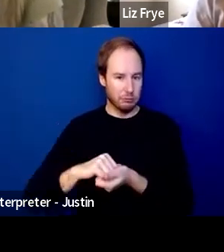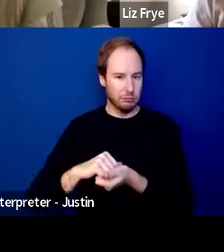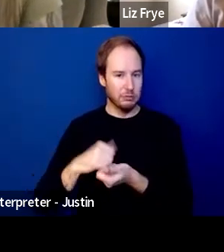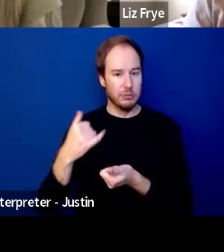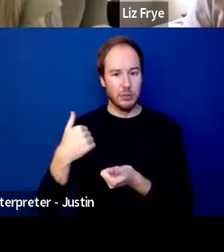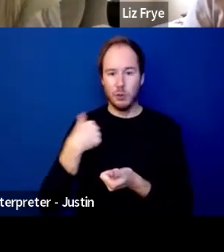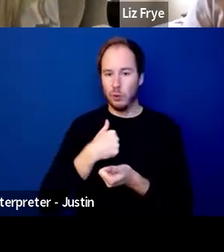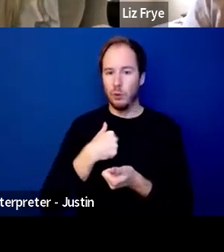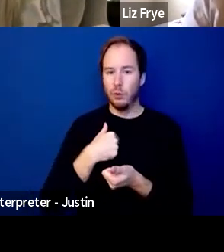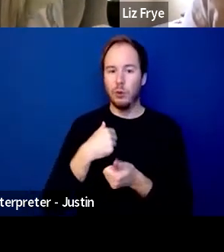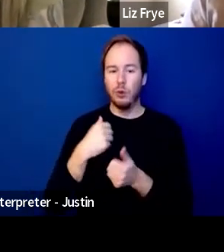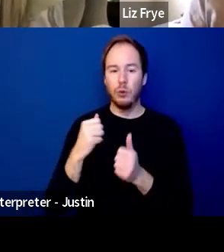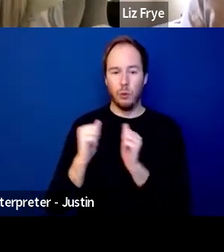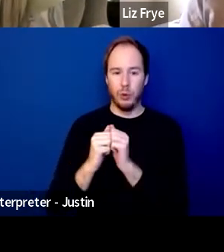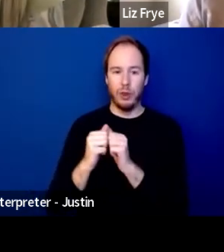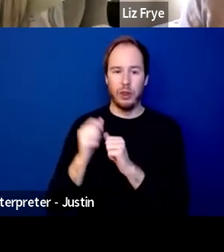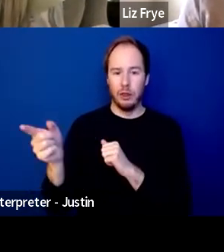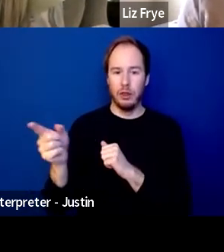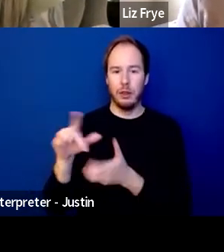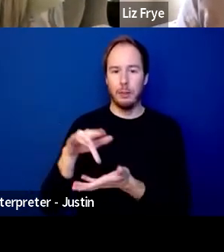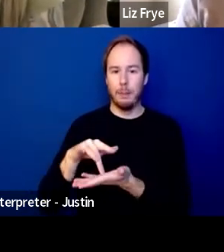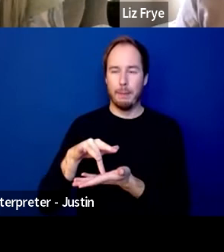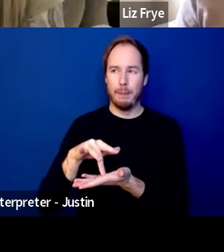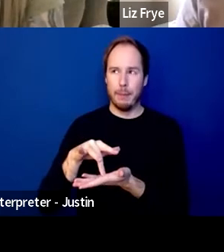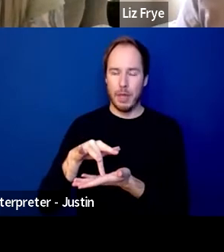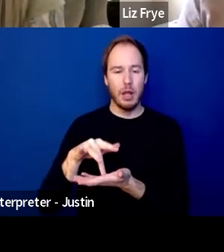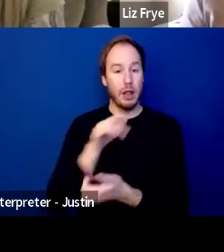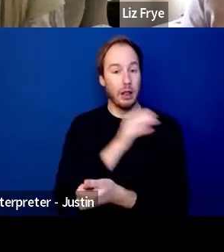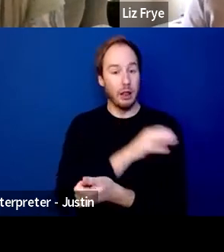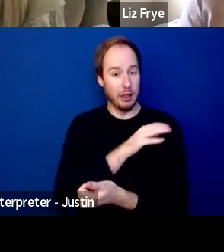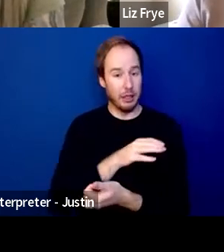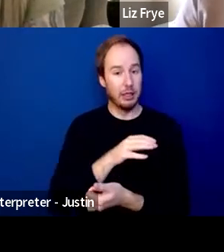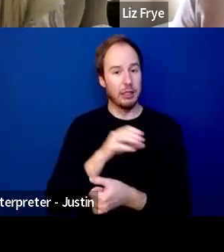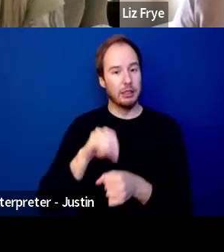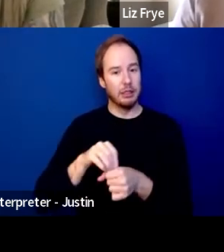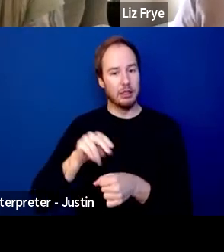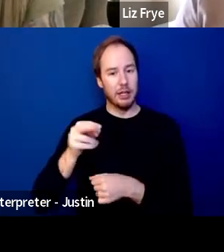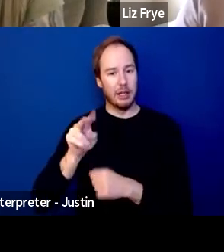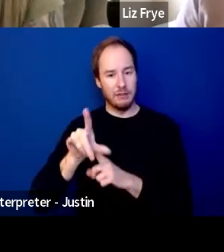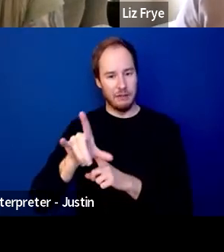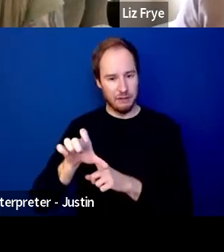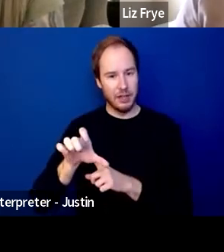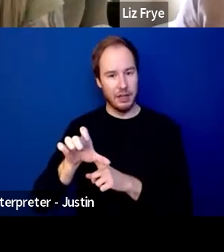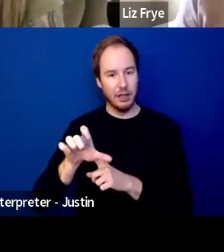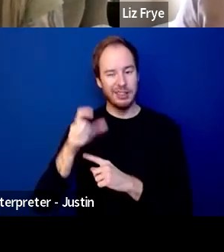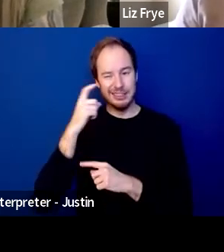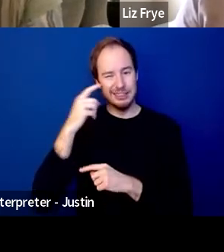a medical clinic here in Nashville, but have hired our own psych NP